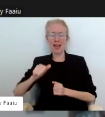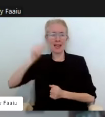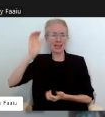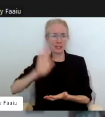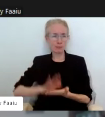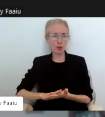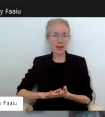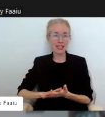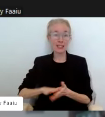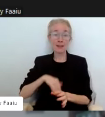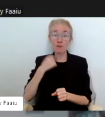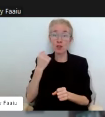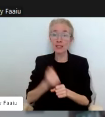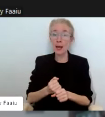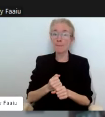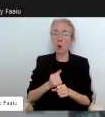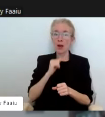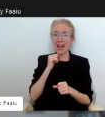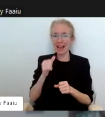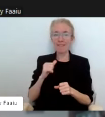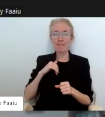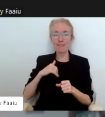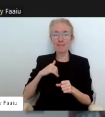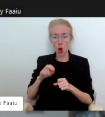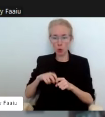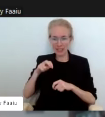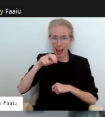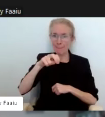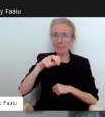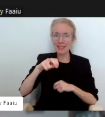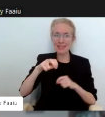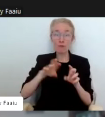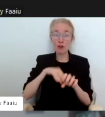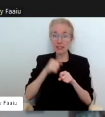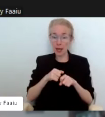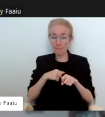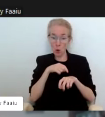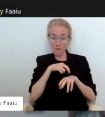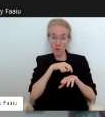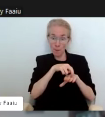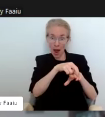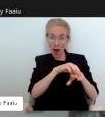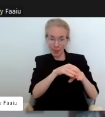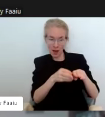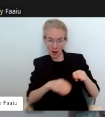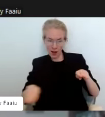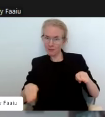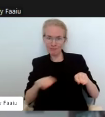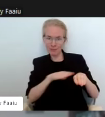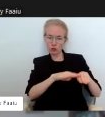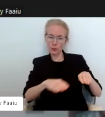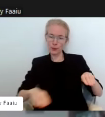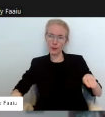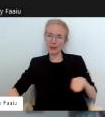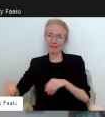the level of the road with a ramp. This is a photograph of a pram ramp with a little buggy on it. Or even better, like this photograph